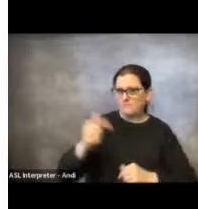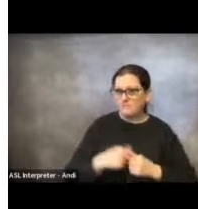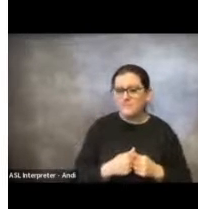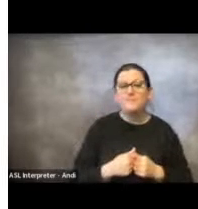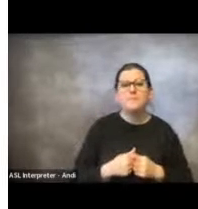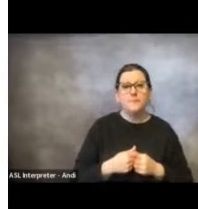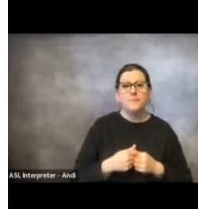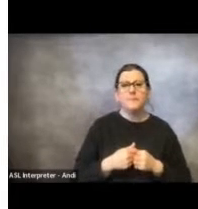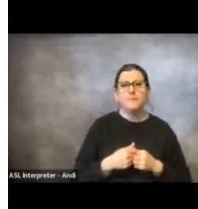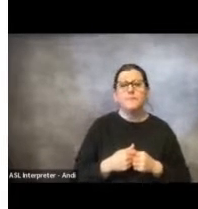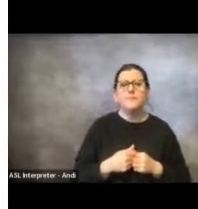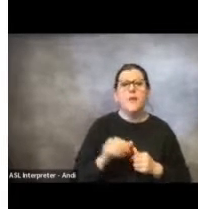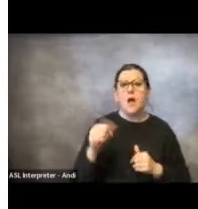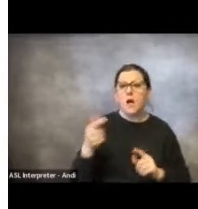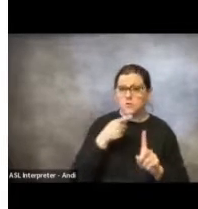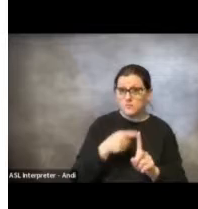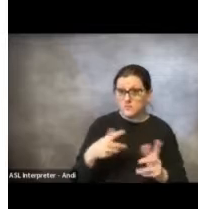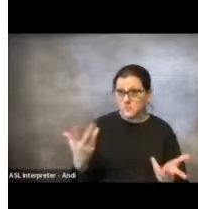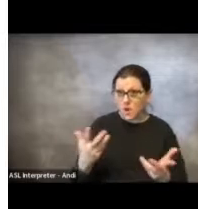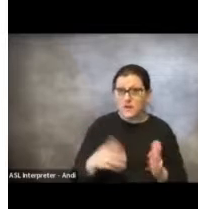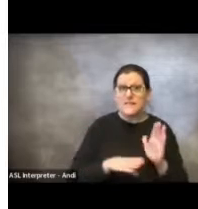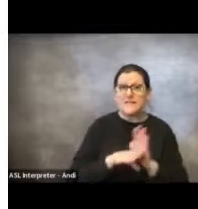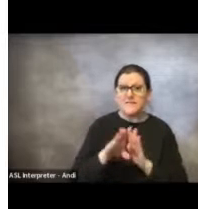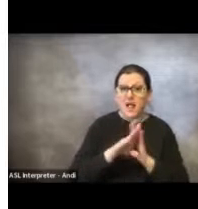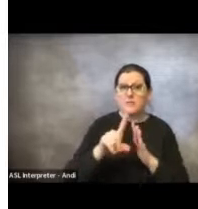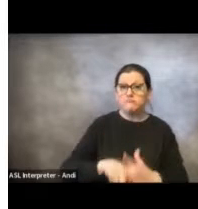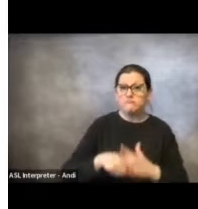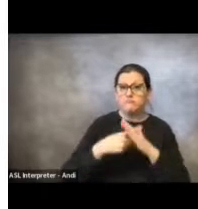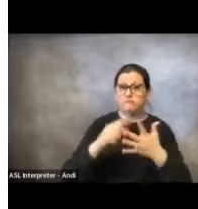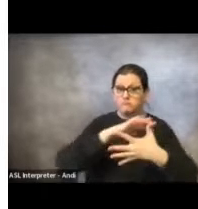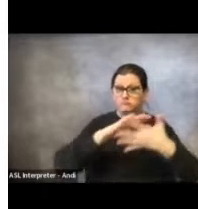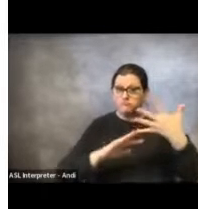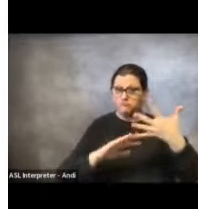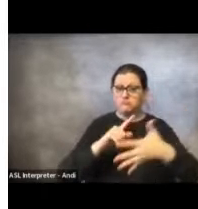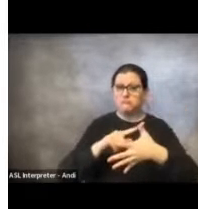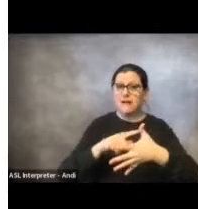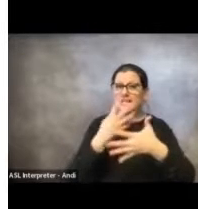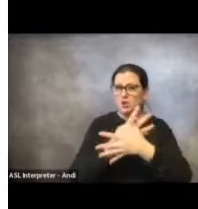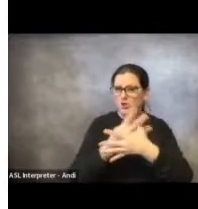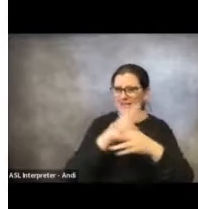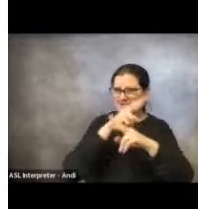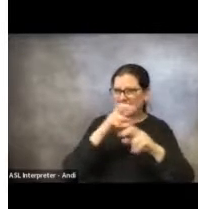Another objective is to develop and implement the following brain injury screening and assessment program protocol,